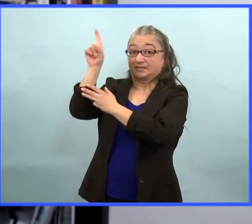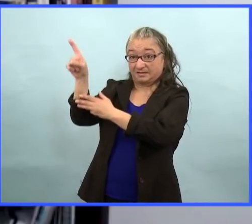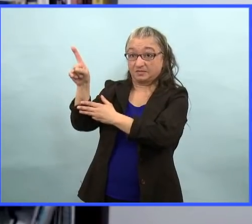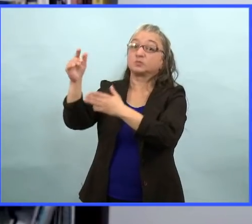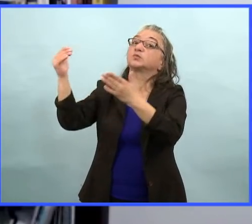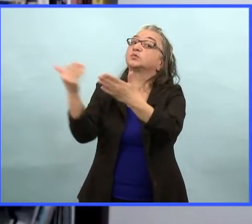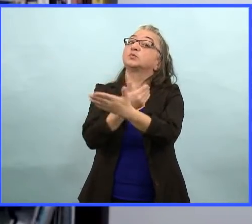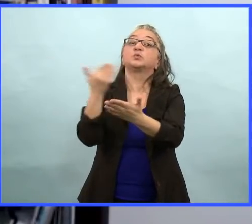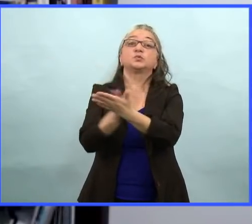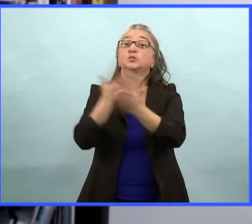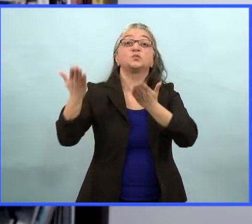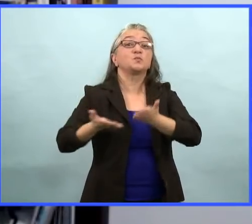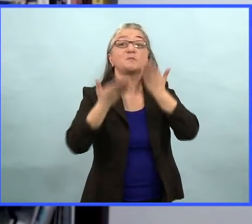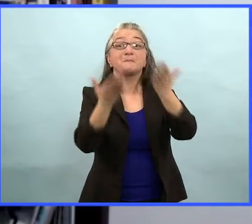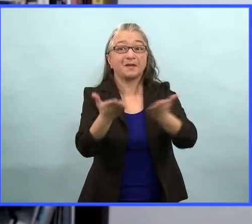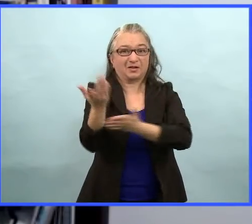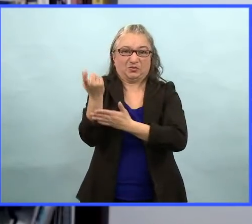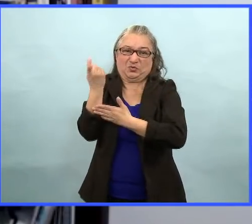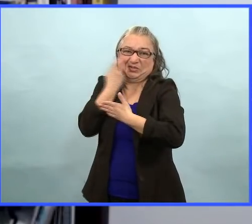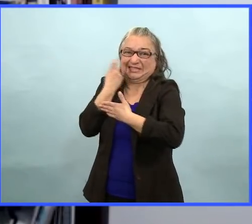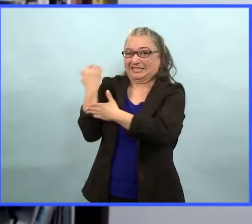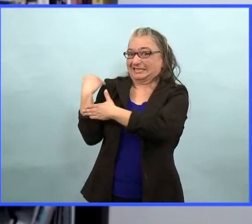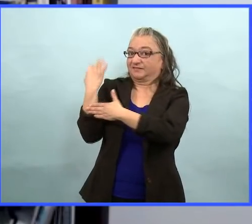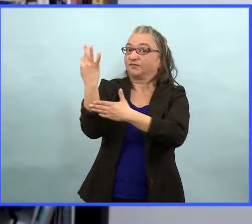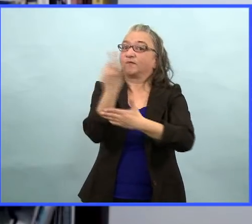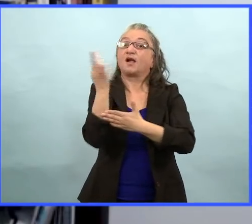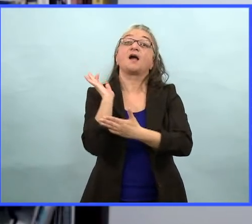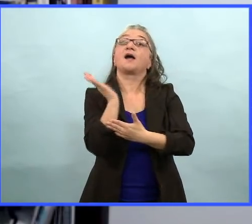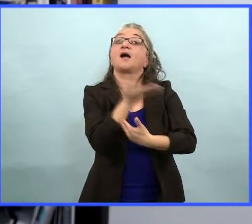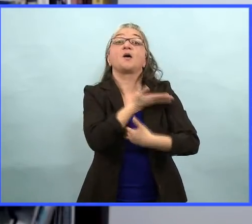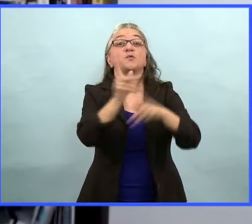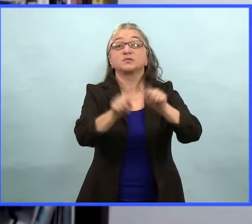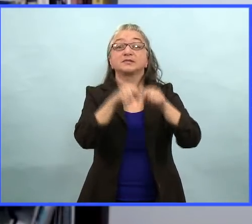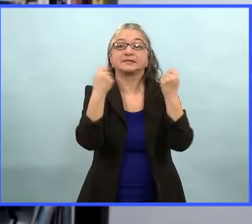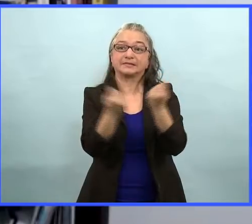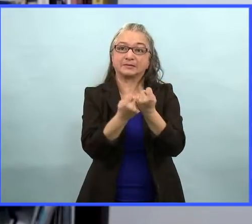those recommendations this week to determine what we want to do here